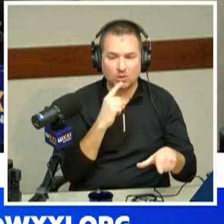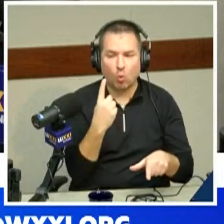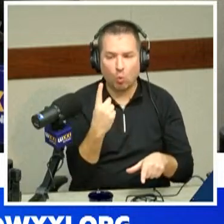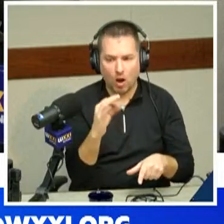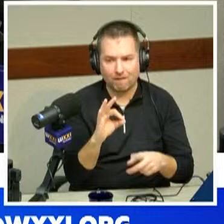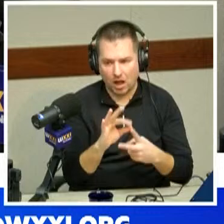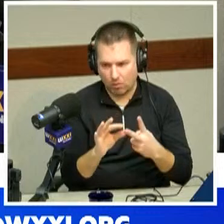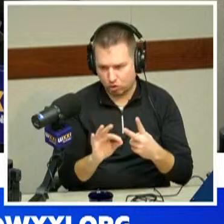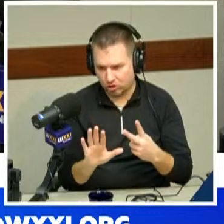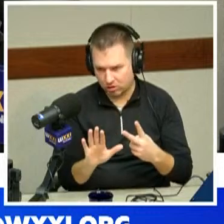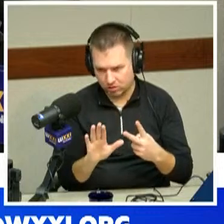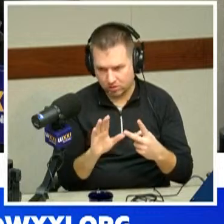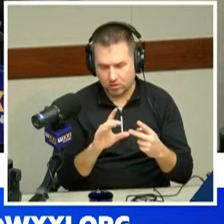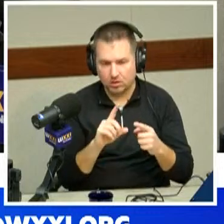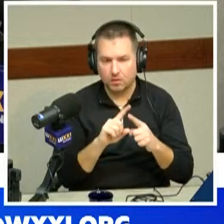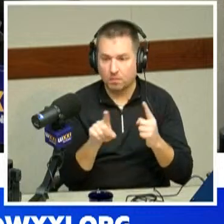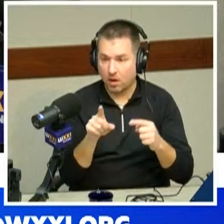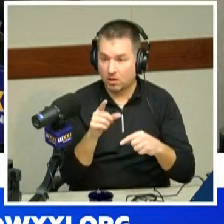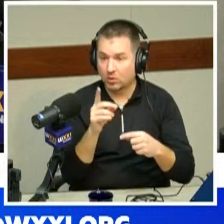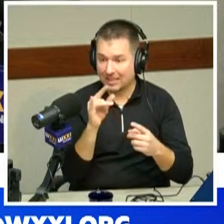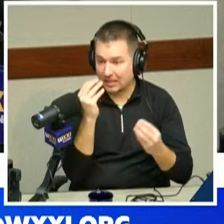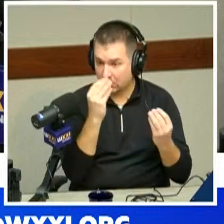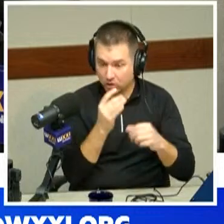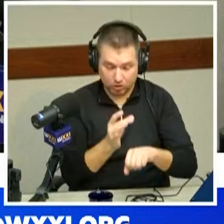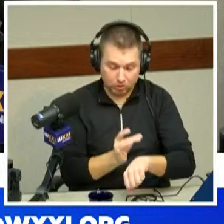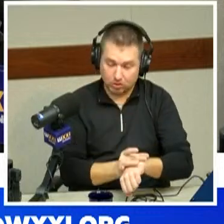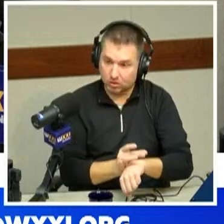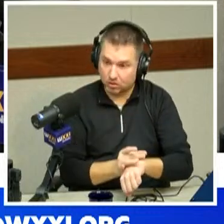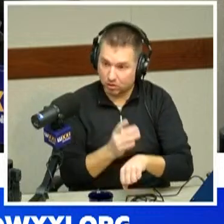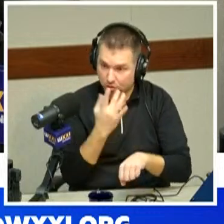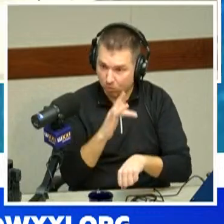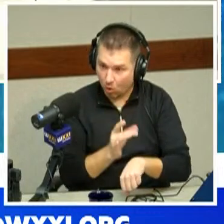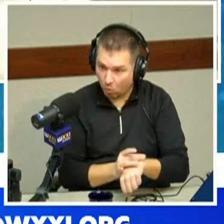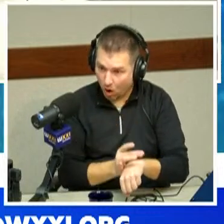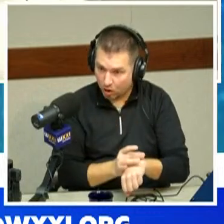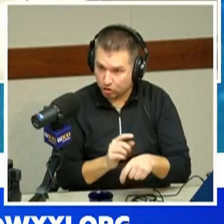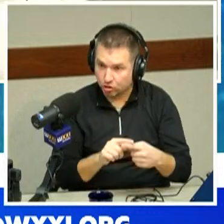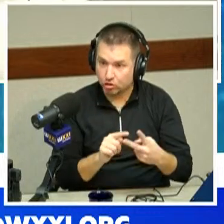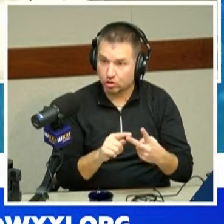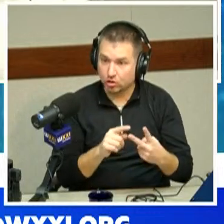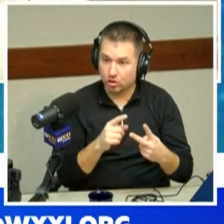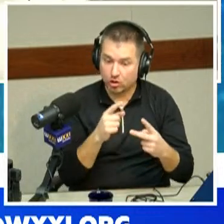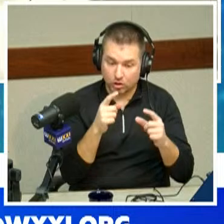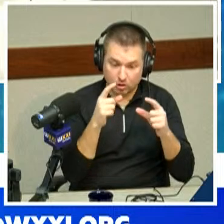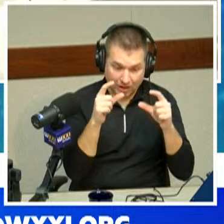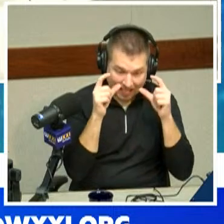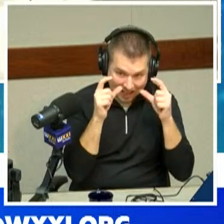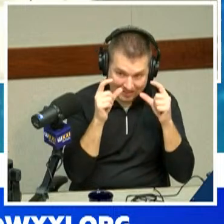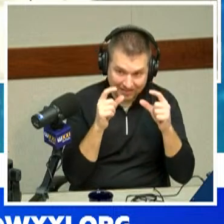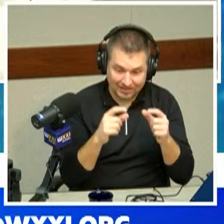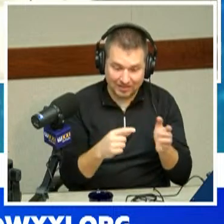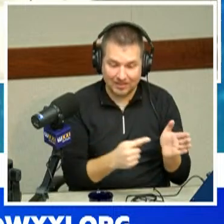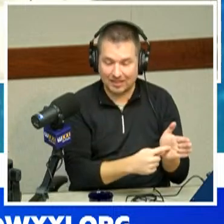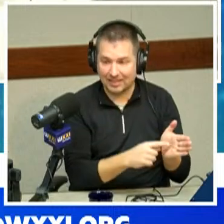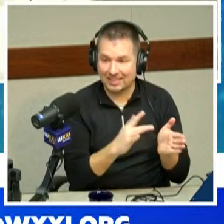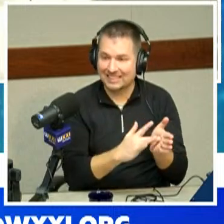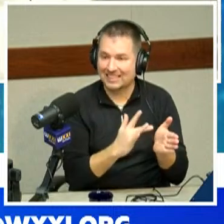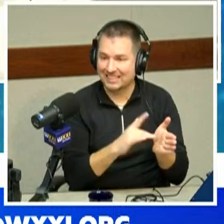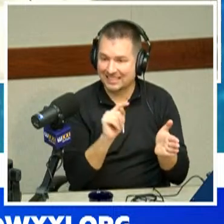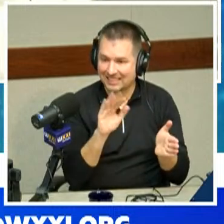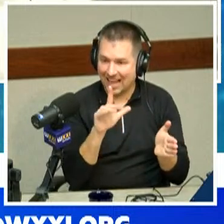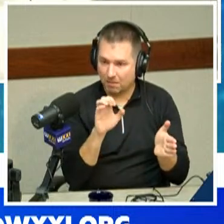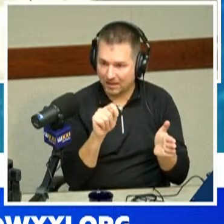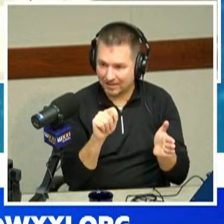studied uh Smartwatch smart glasses and tablet so we got a lot of really useful feedback and